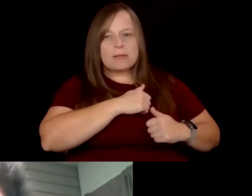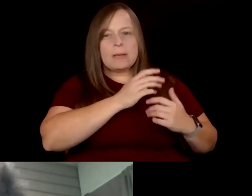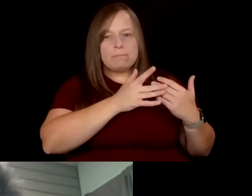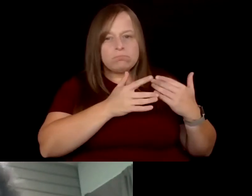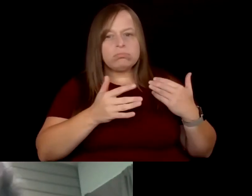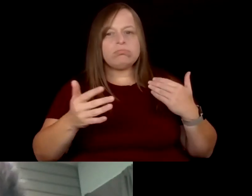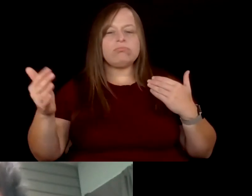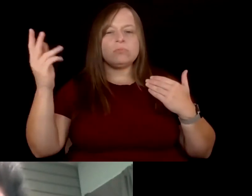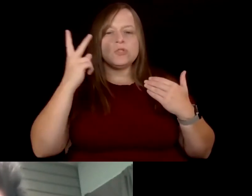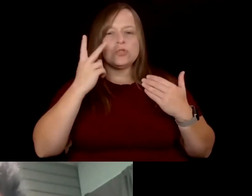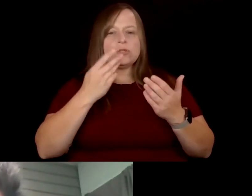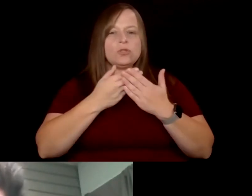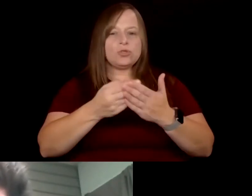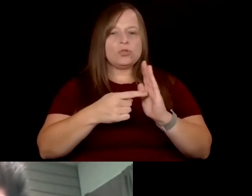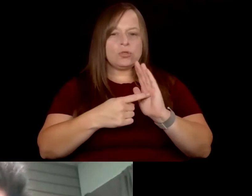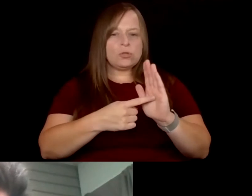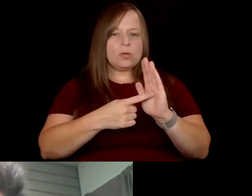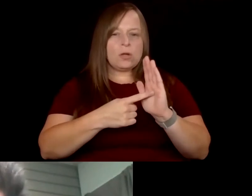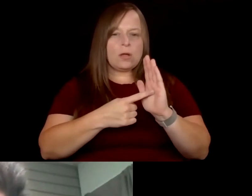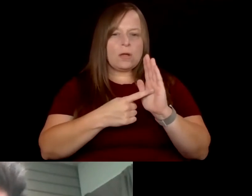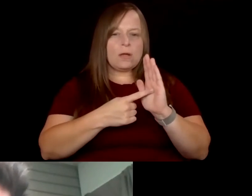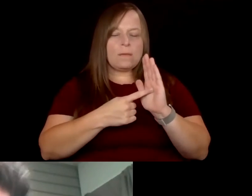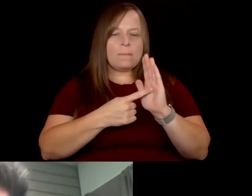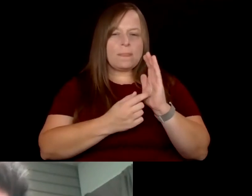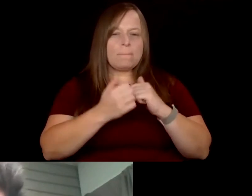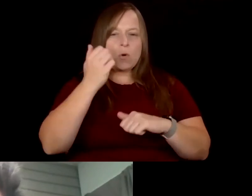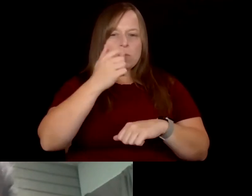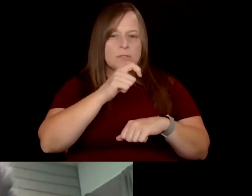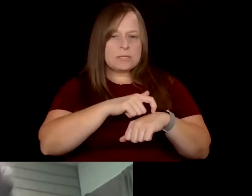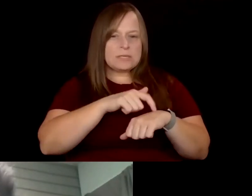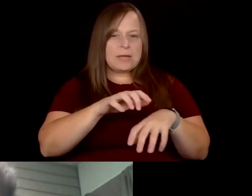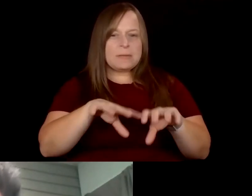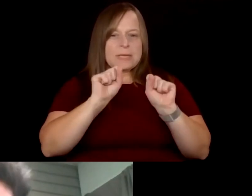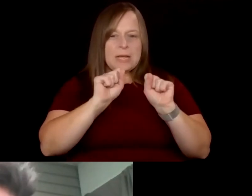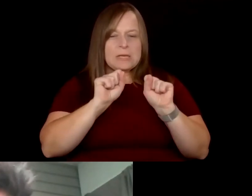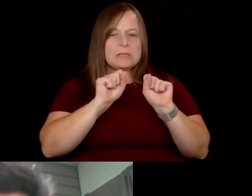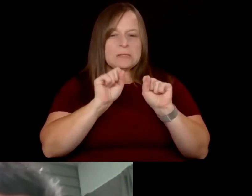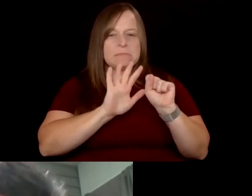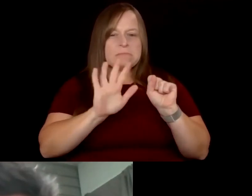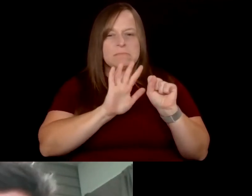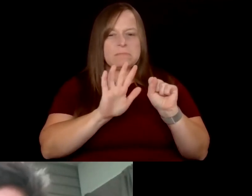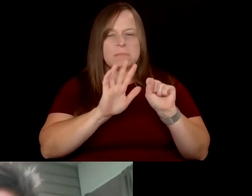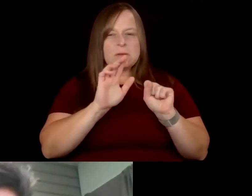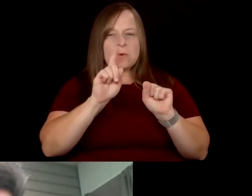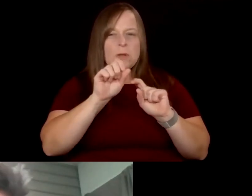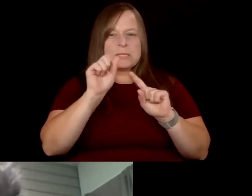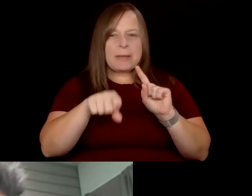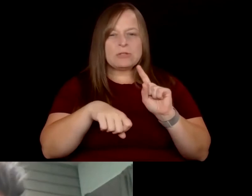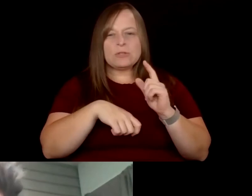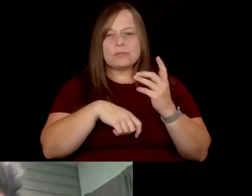and they've shown symptoms since then. Most of the time, it takes usually around a semester, so three months,